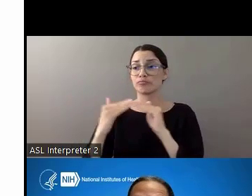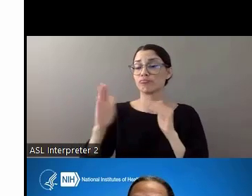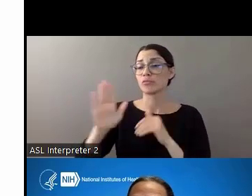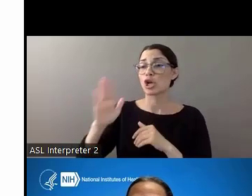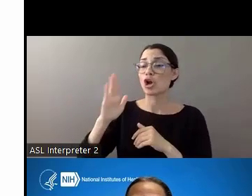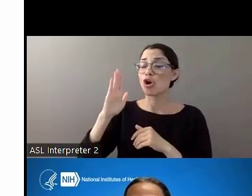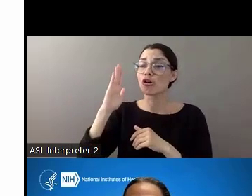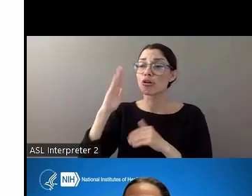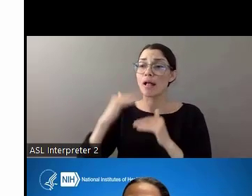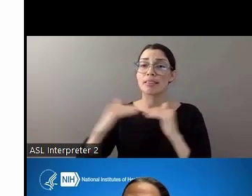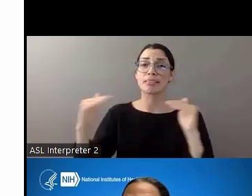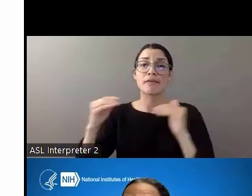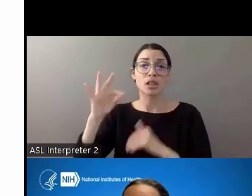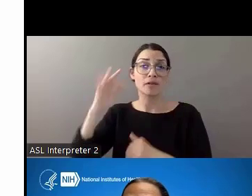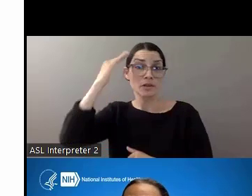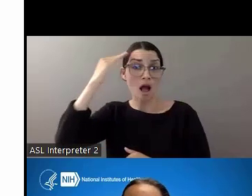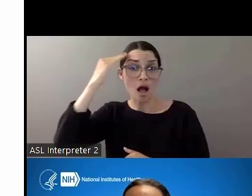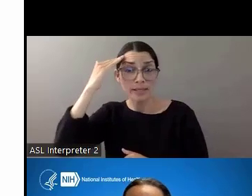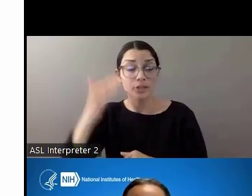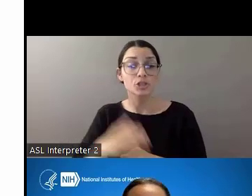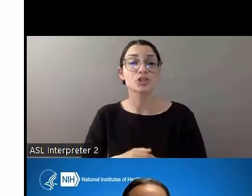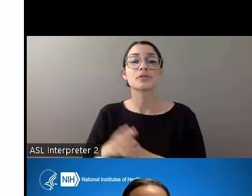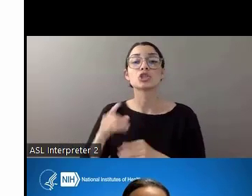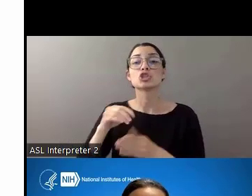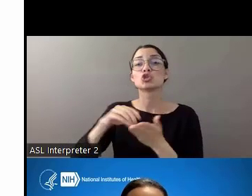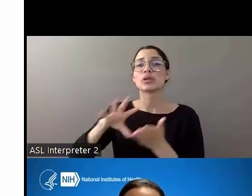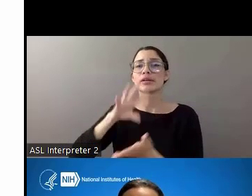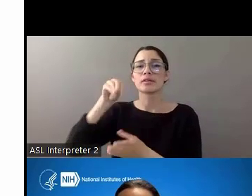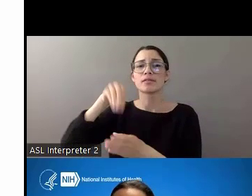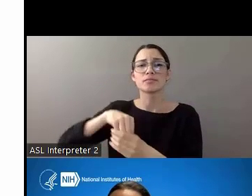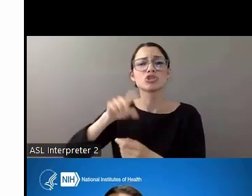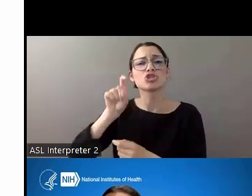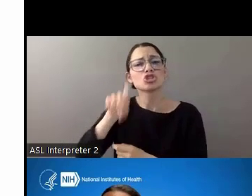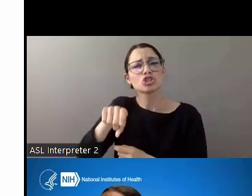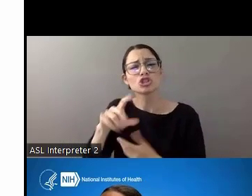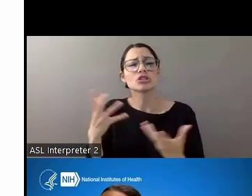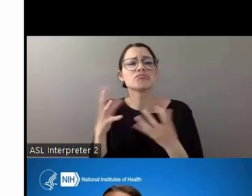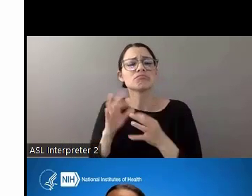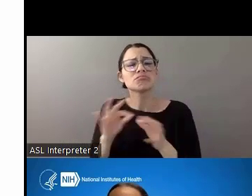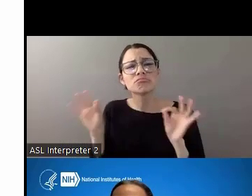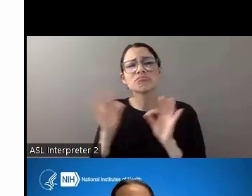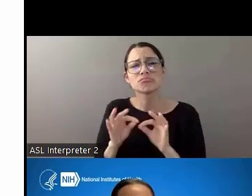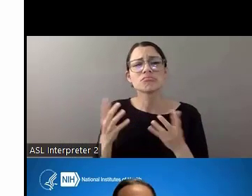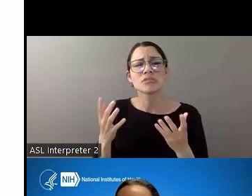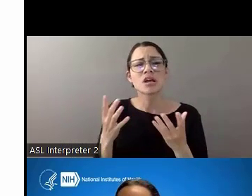Student involvement should be really meaningful. In the best possible scenario, you'll end up with students,